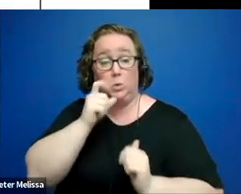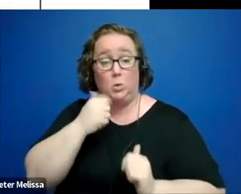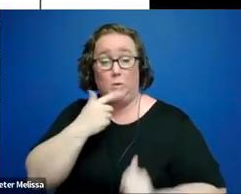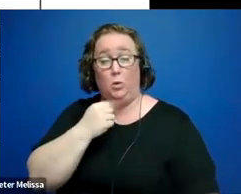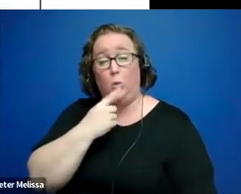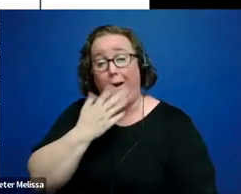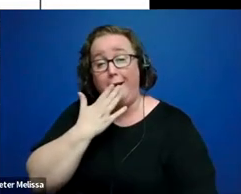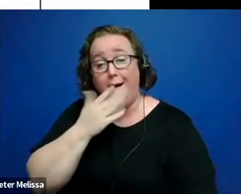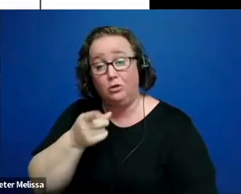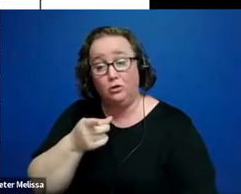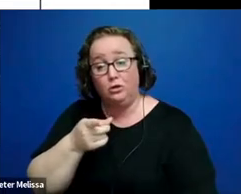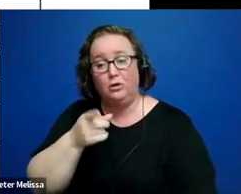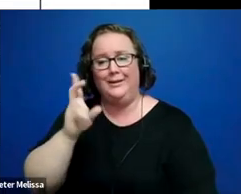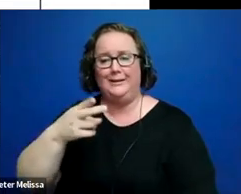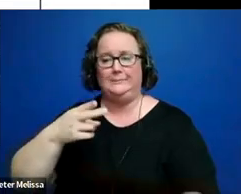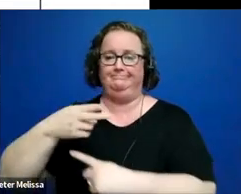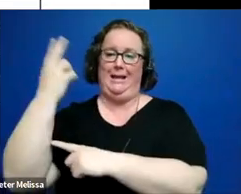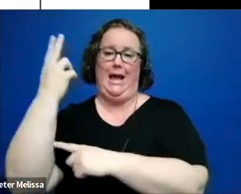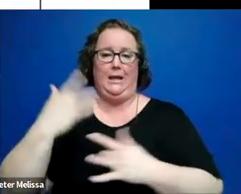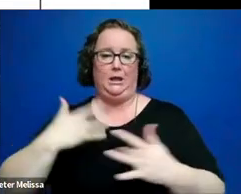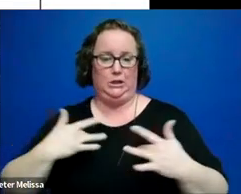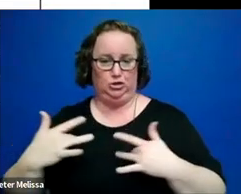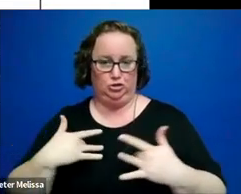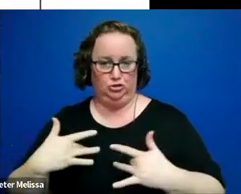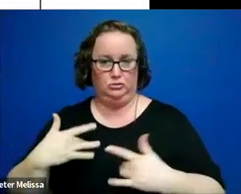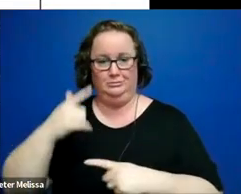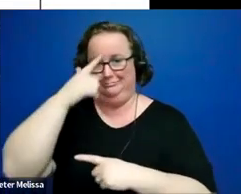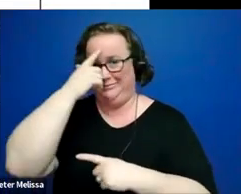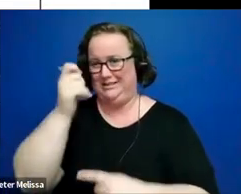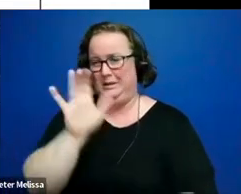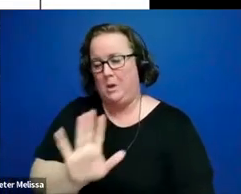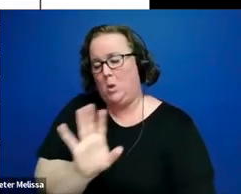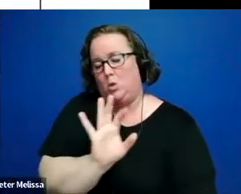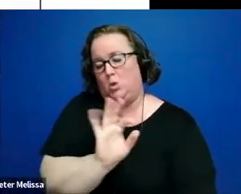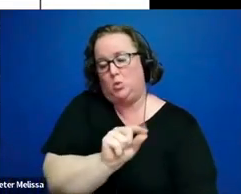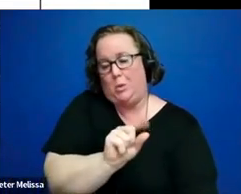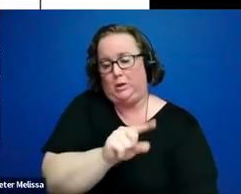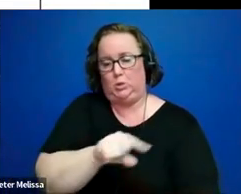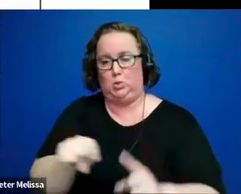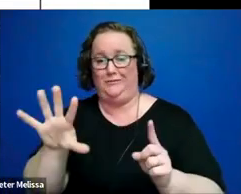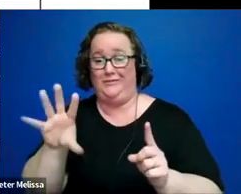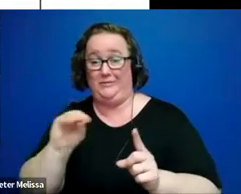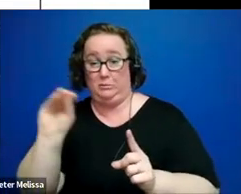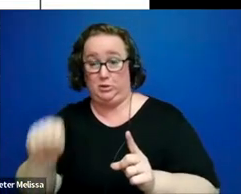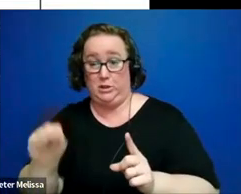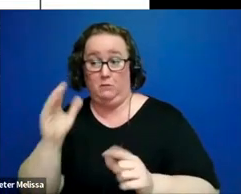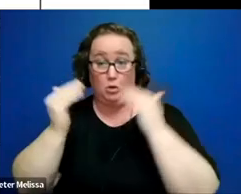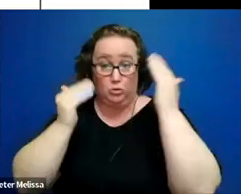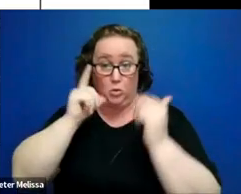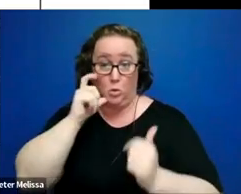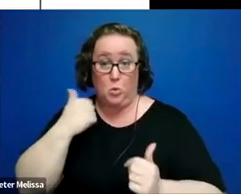color are considered high concern because 20 to 50 percent of adults with HCBS in that state